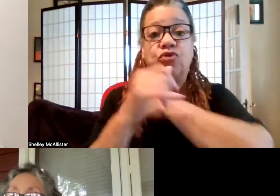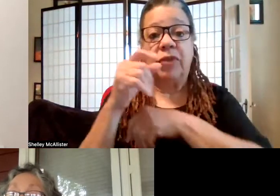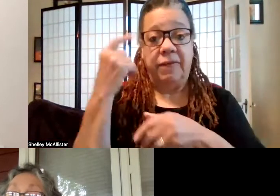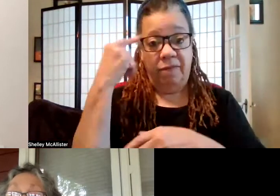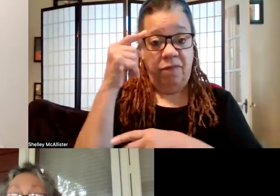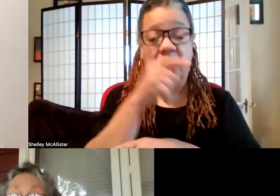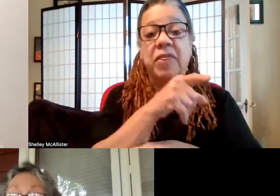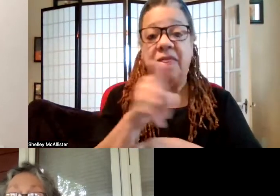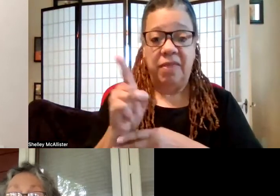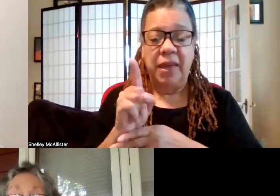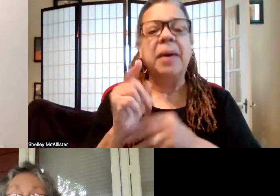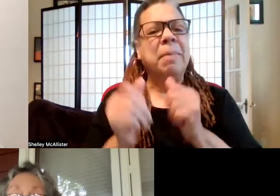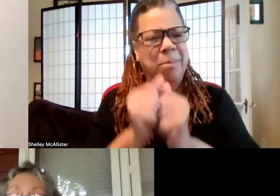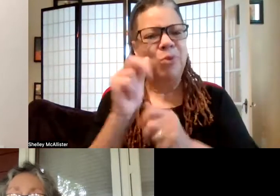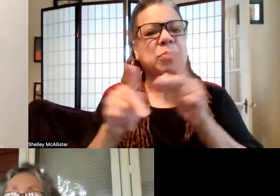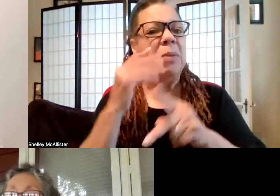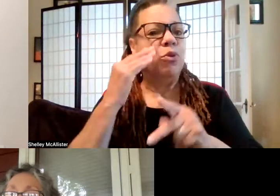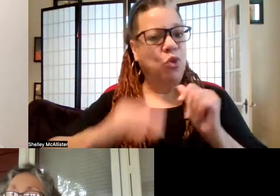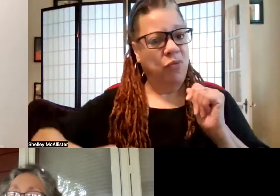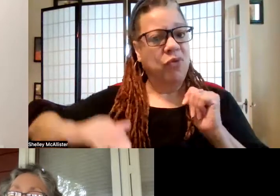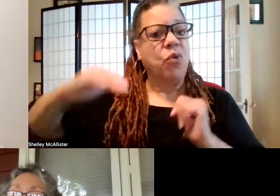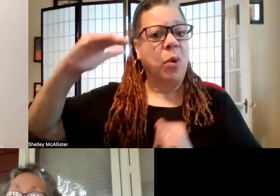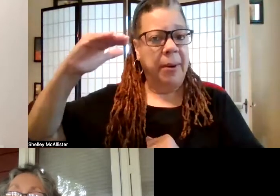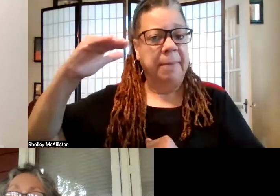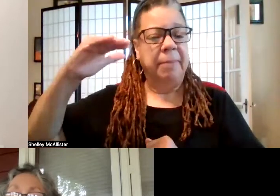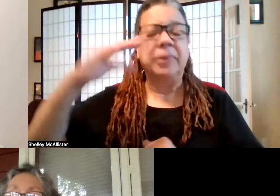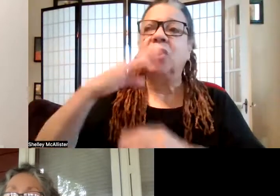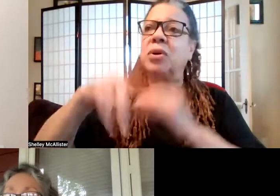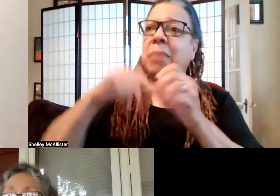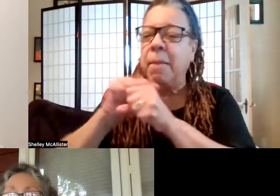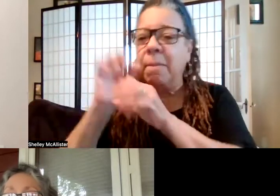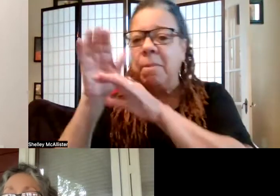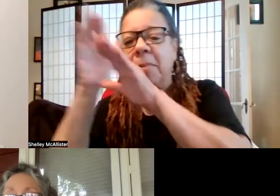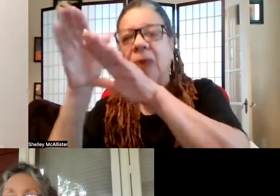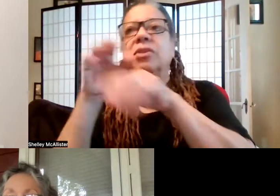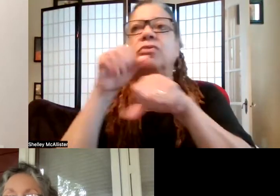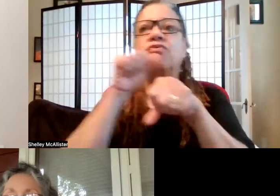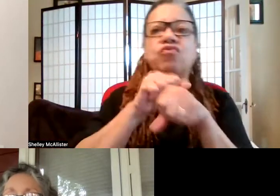most of us knew from growing up, speaks of mountainsides, rocks, rills, and hills.